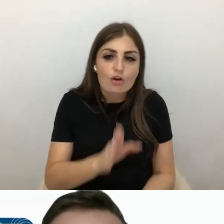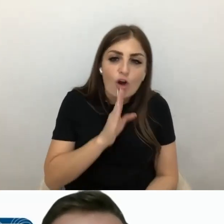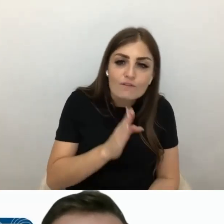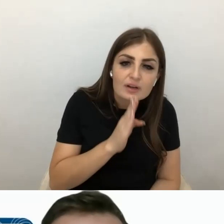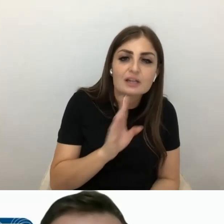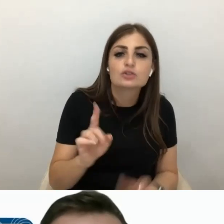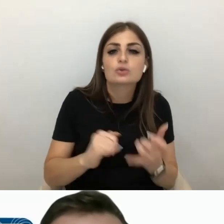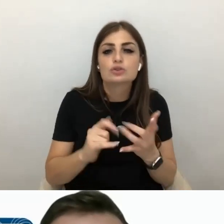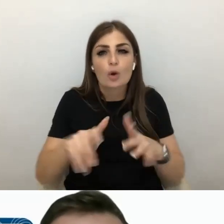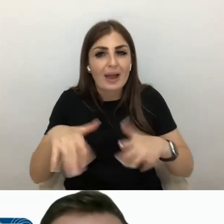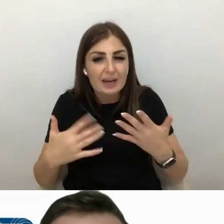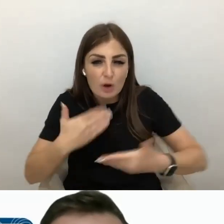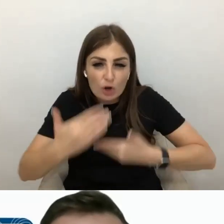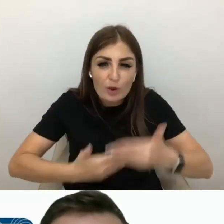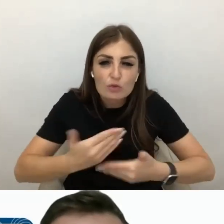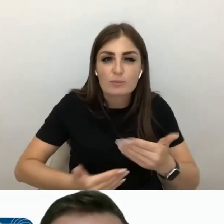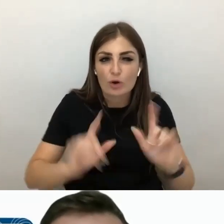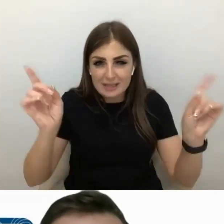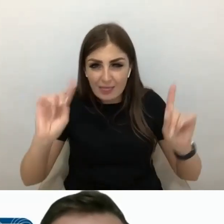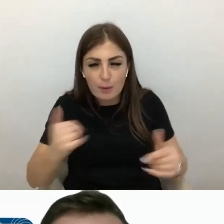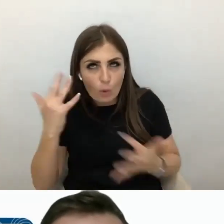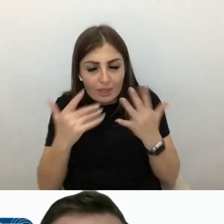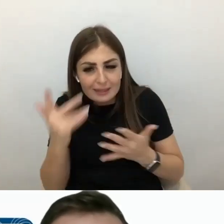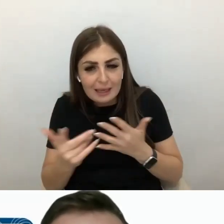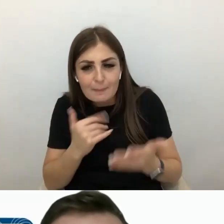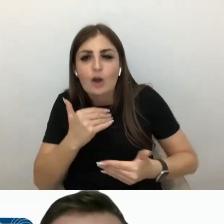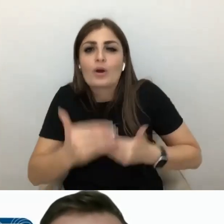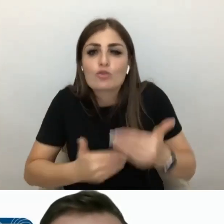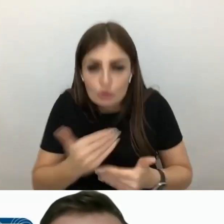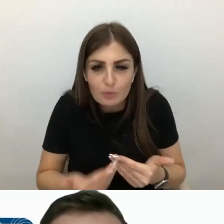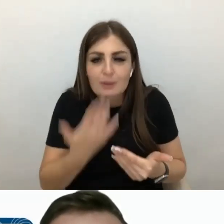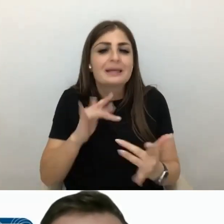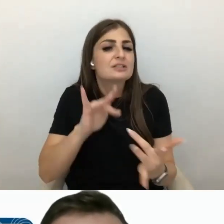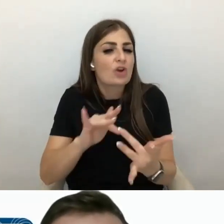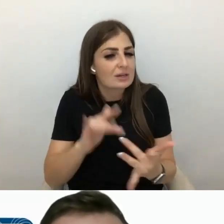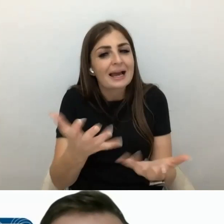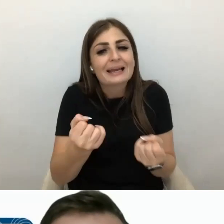that is going through the process to reach out and get that advice.